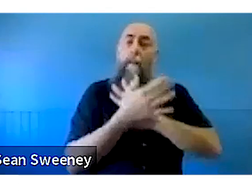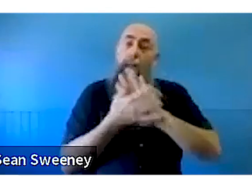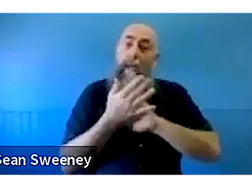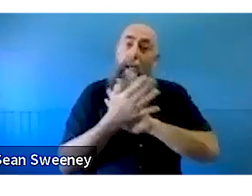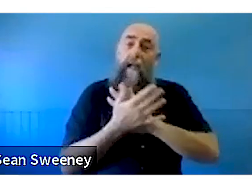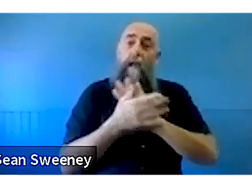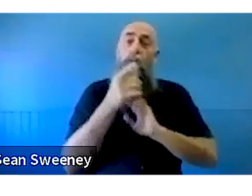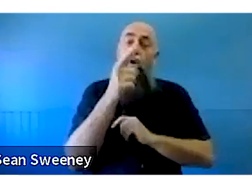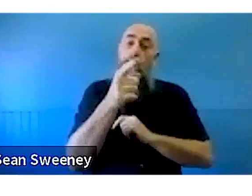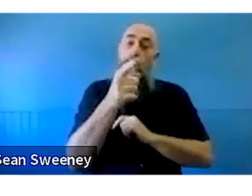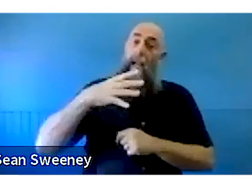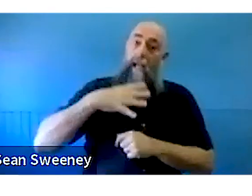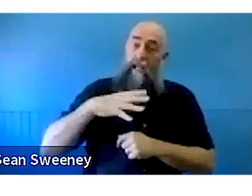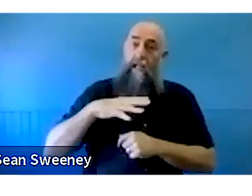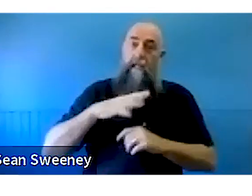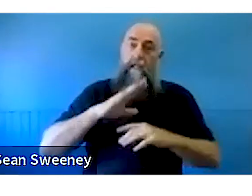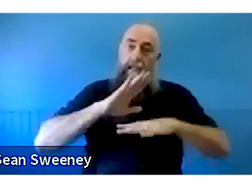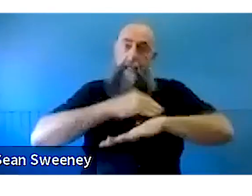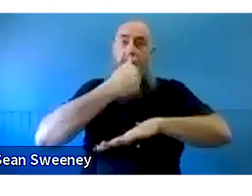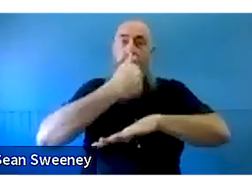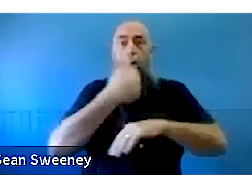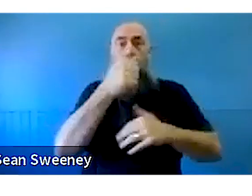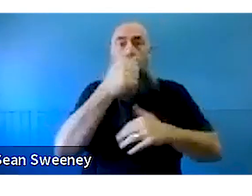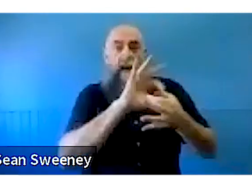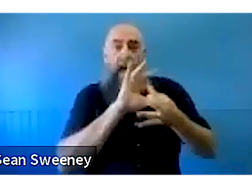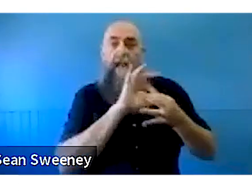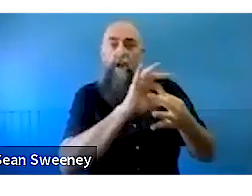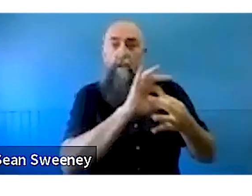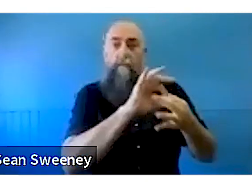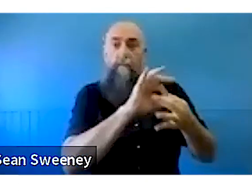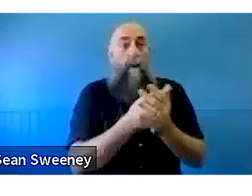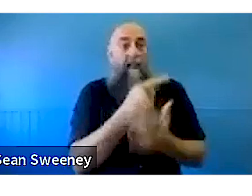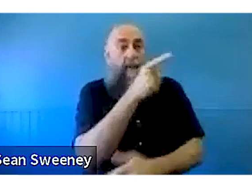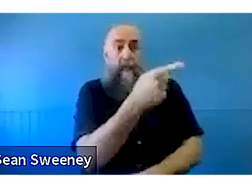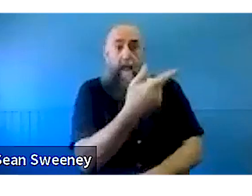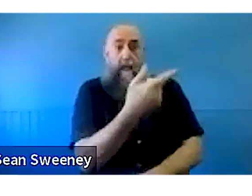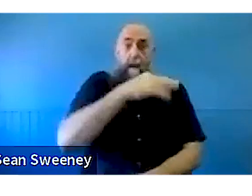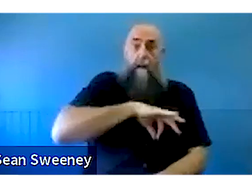have a meaningful relationship that is going to benefit the Aboriginal